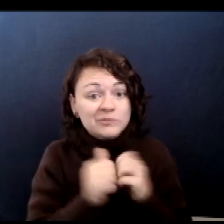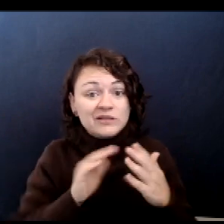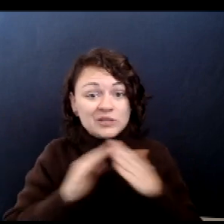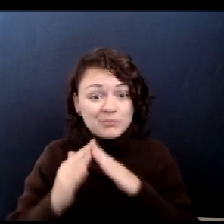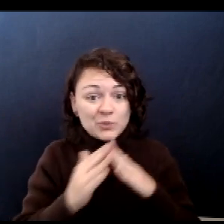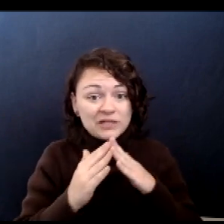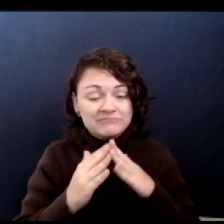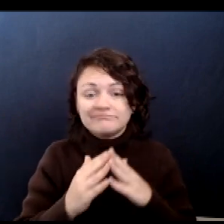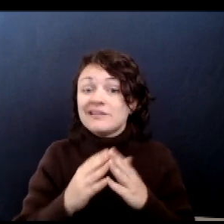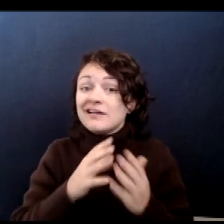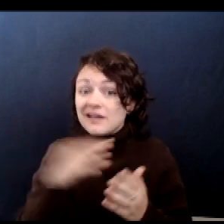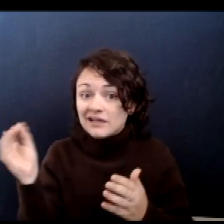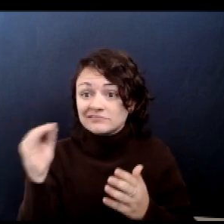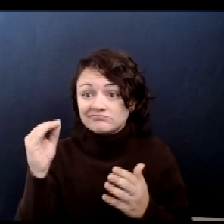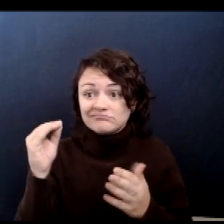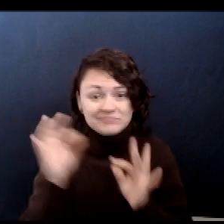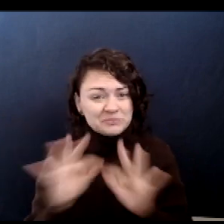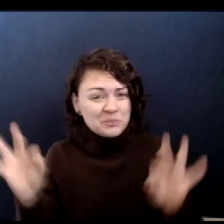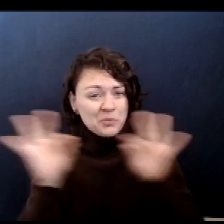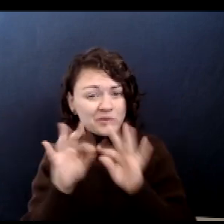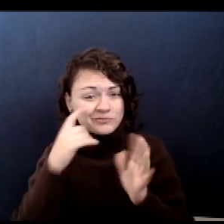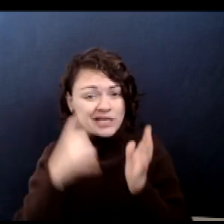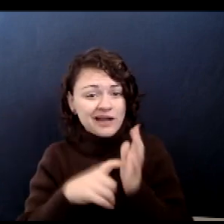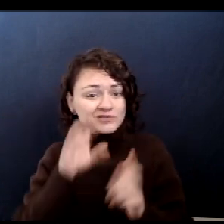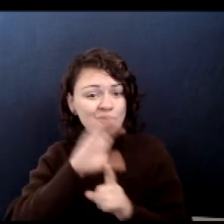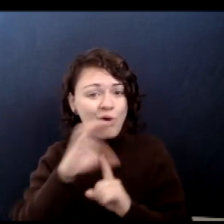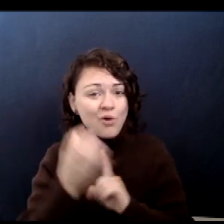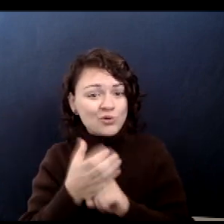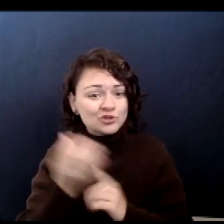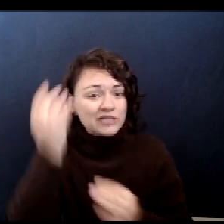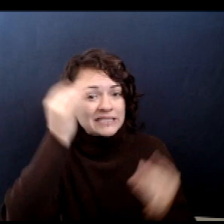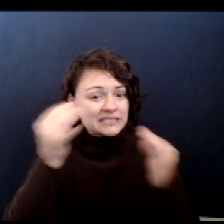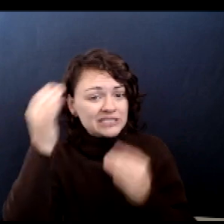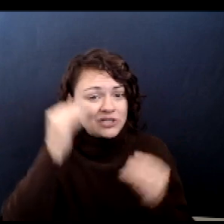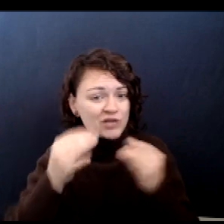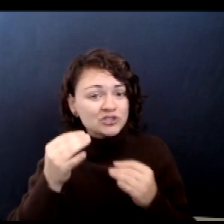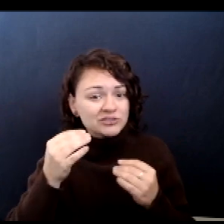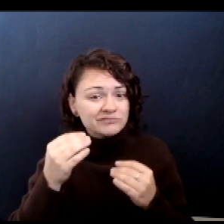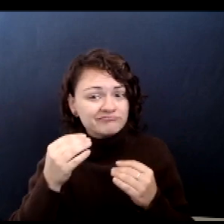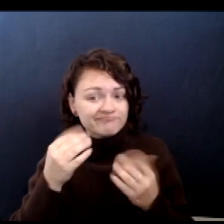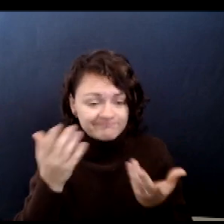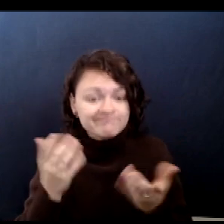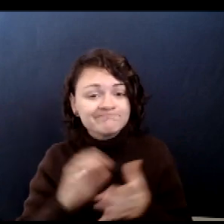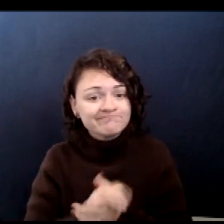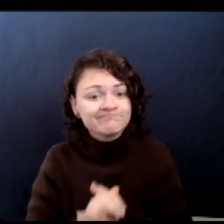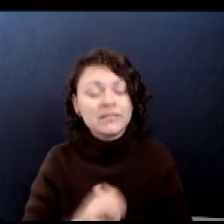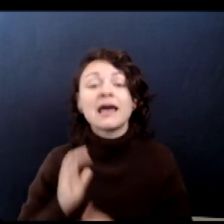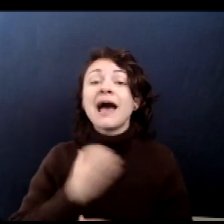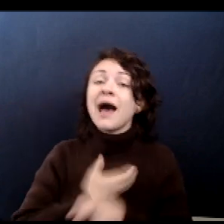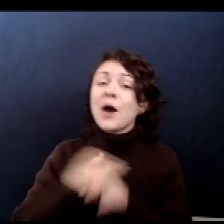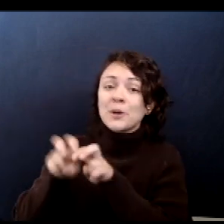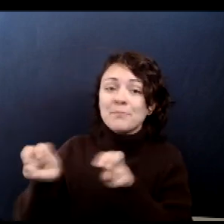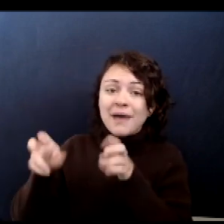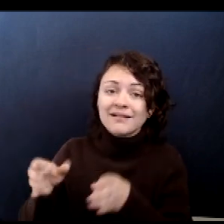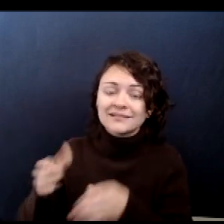recognizing cultural considerations. To our panelists. Thank you so much for your time